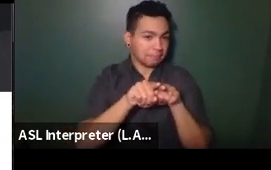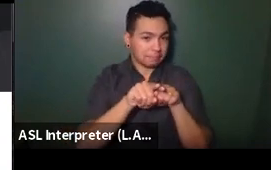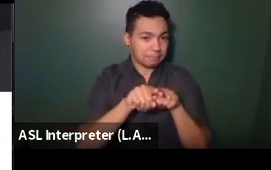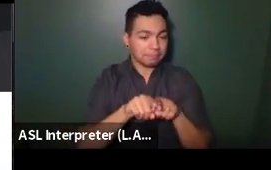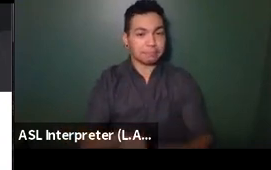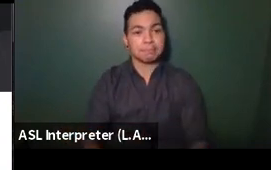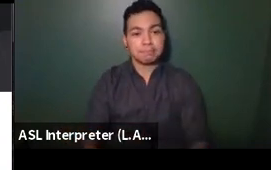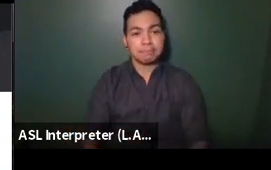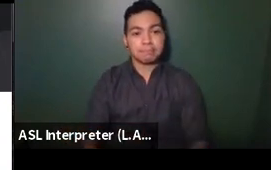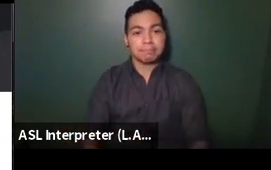Quiz 3.